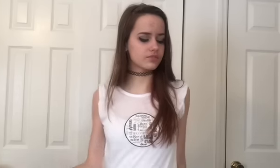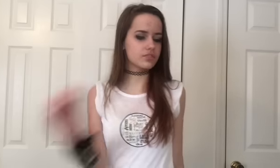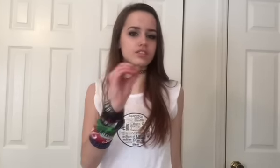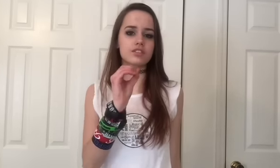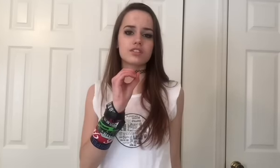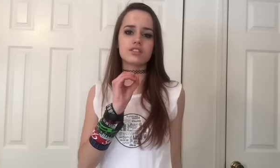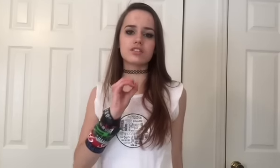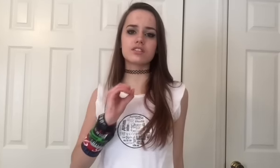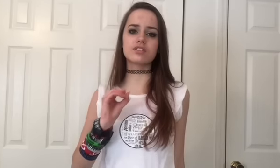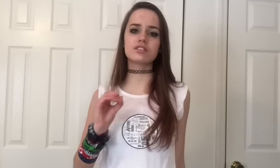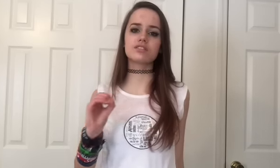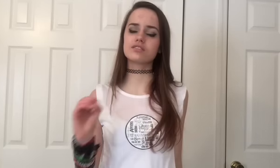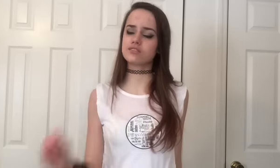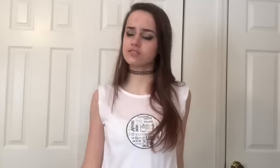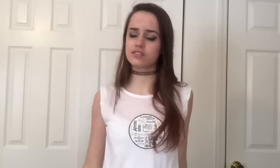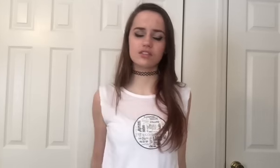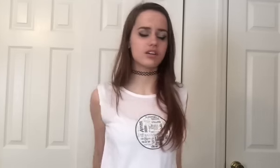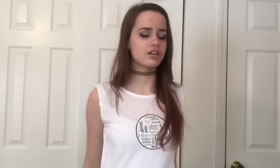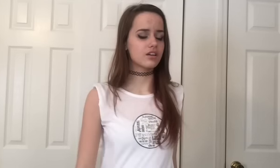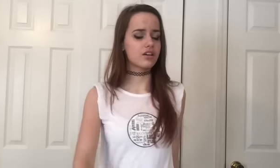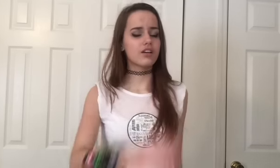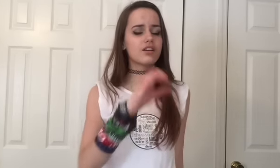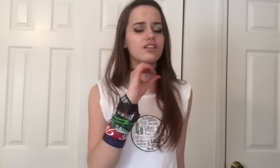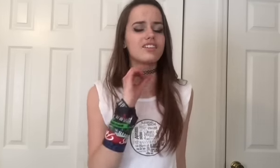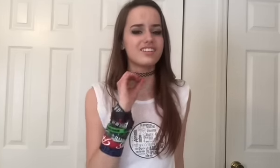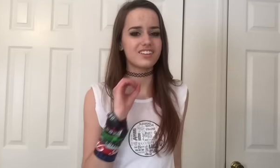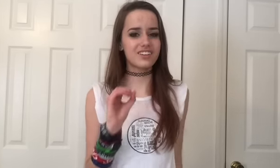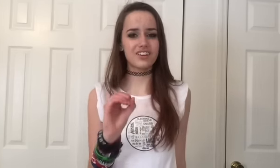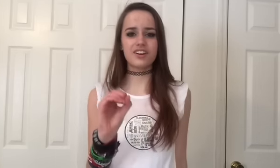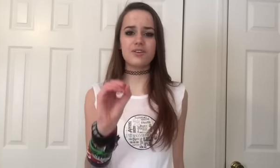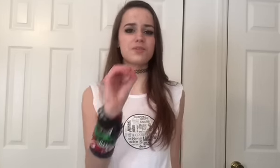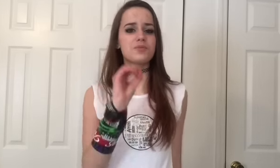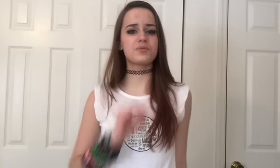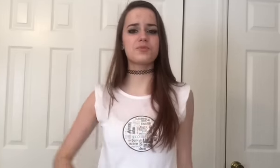oh